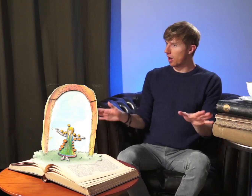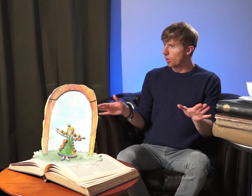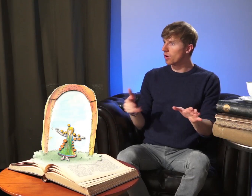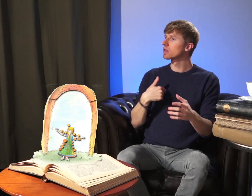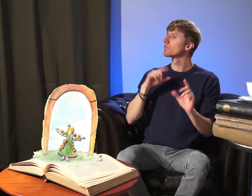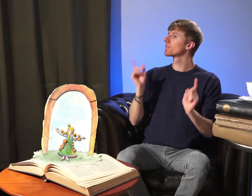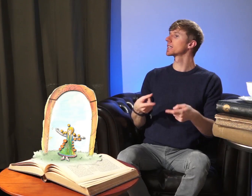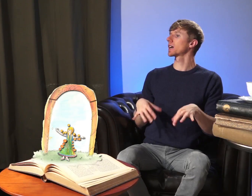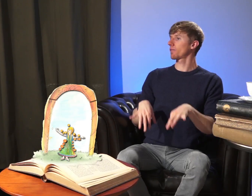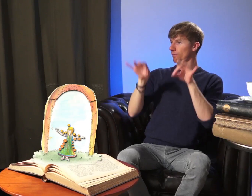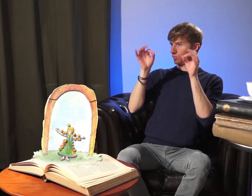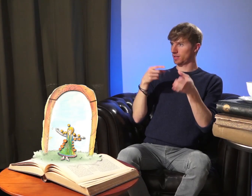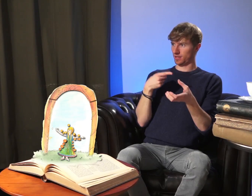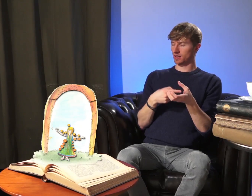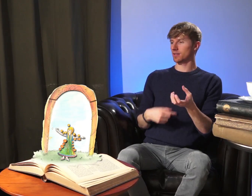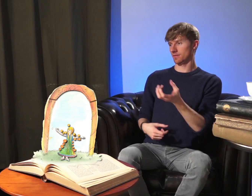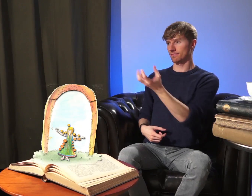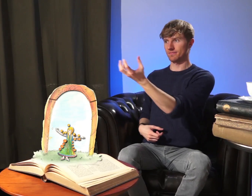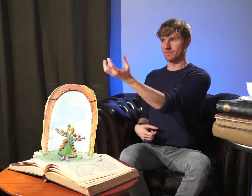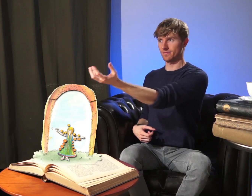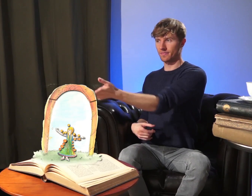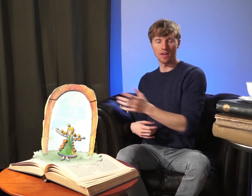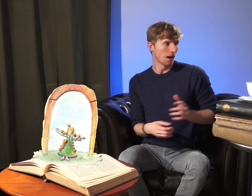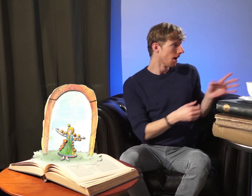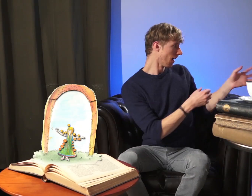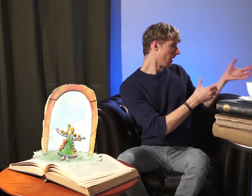I found it.